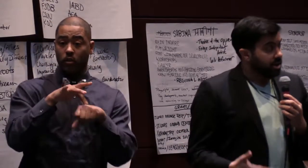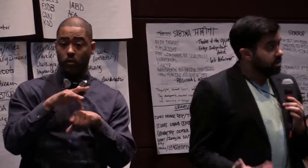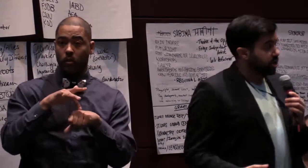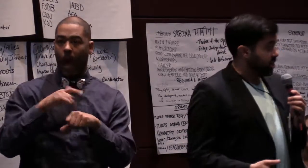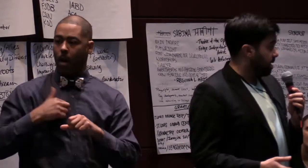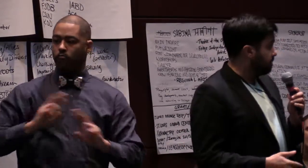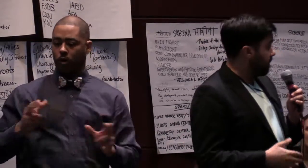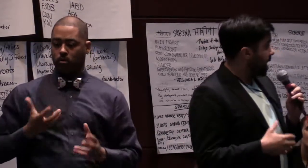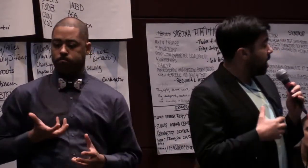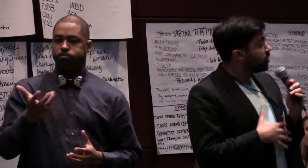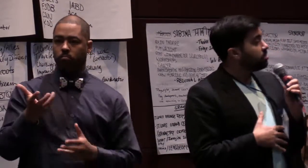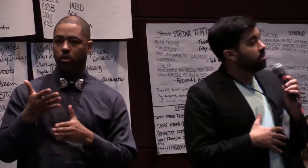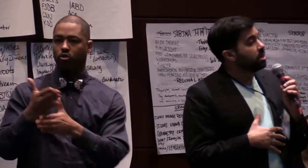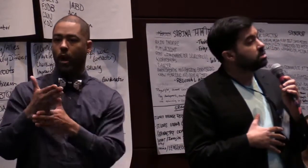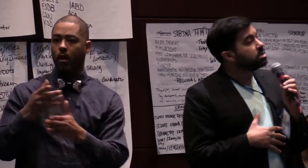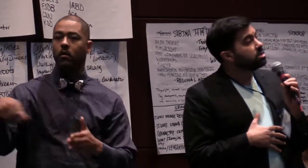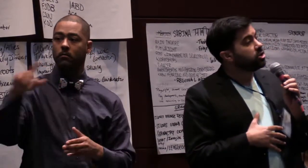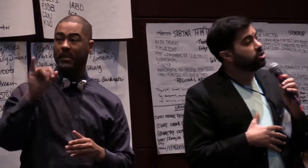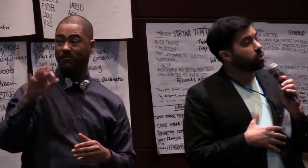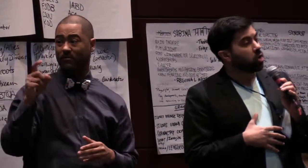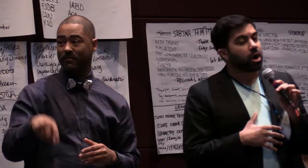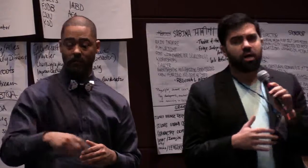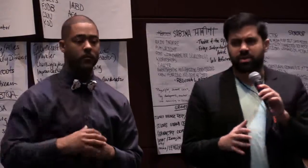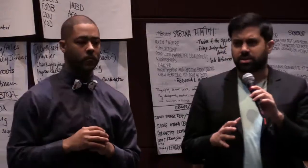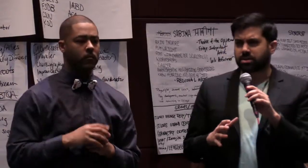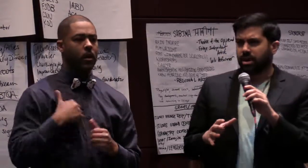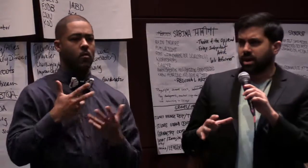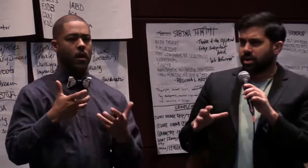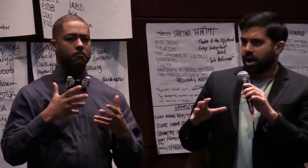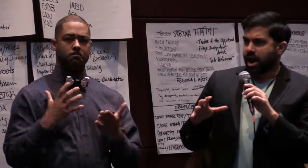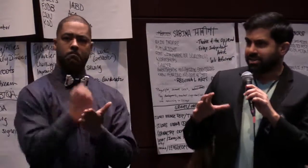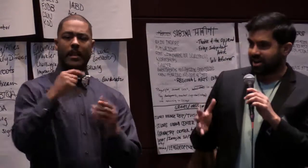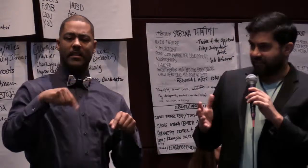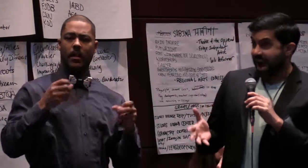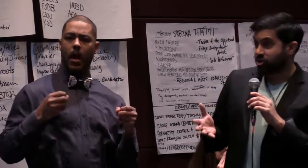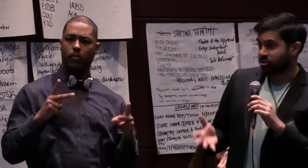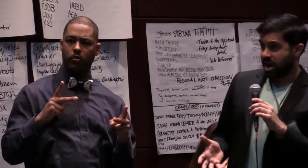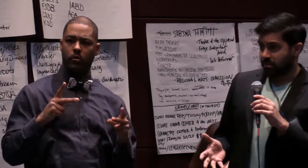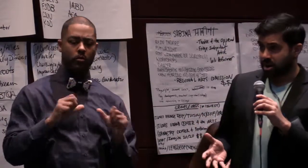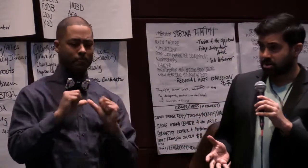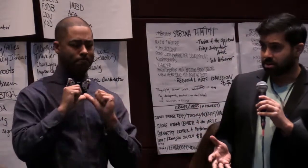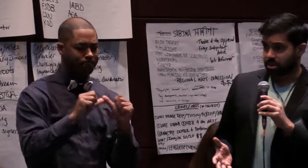In addition, my other commitment is to continue to work on this Deaf Actor Database